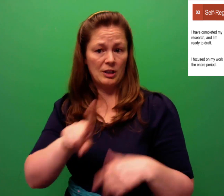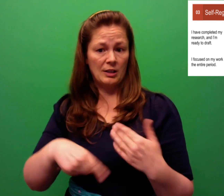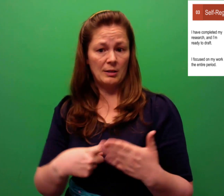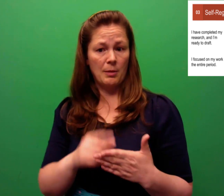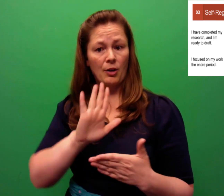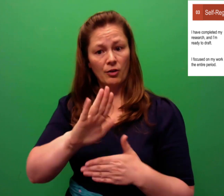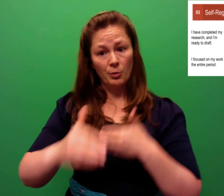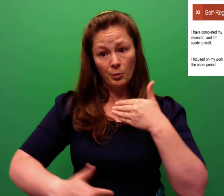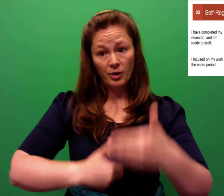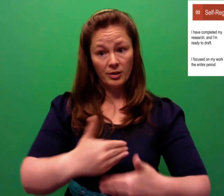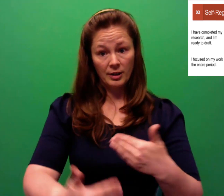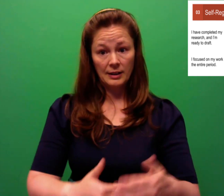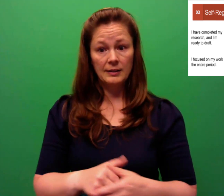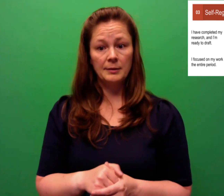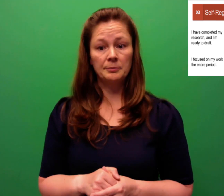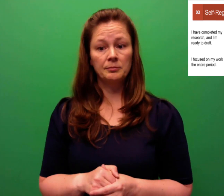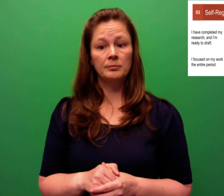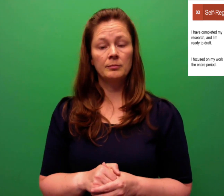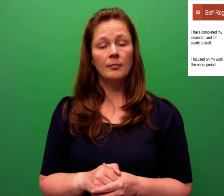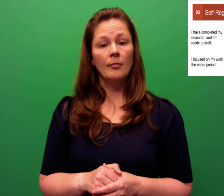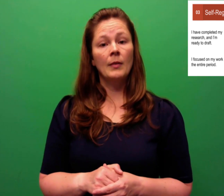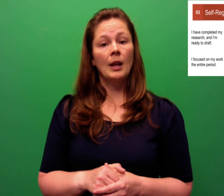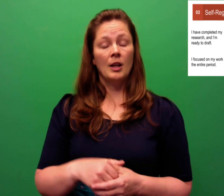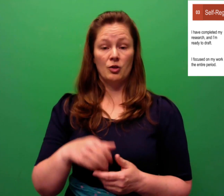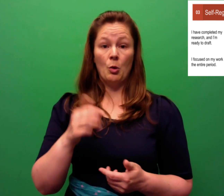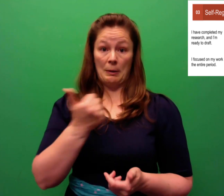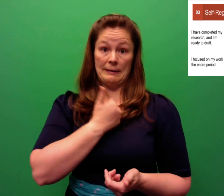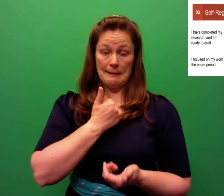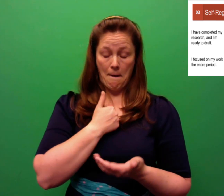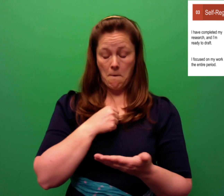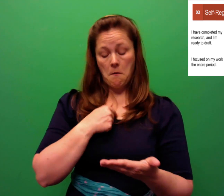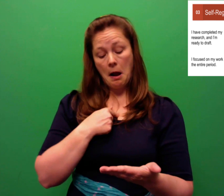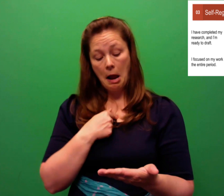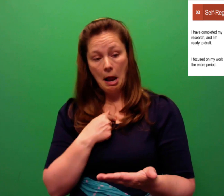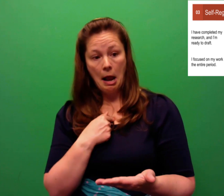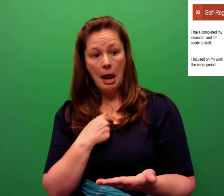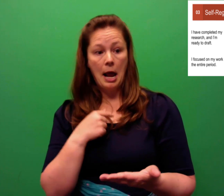Students can respond to questions about their progress to the goal and the